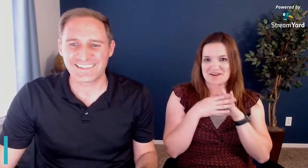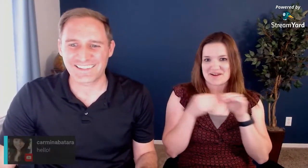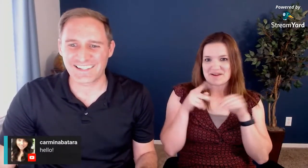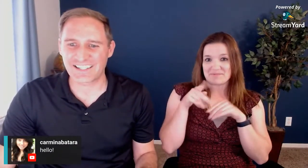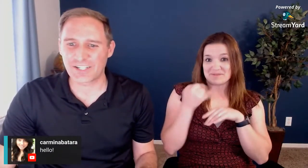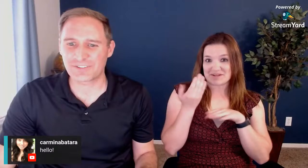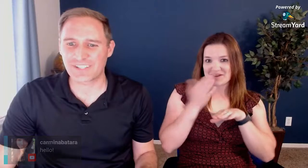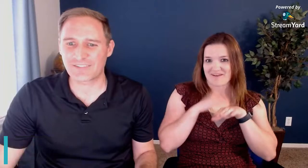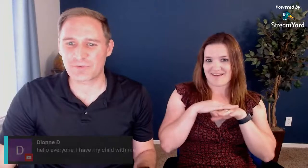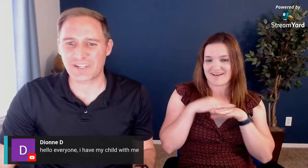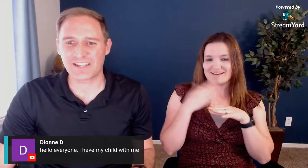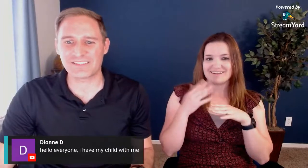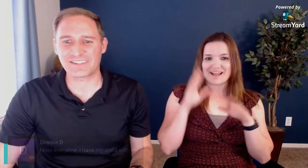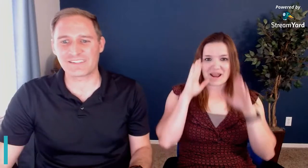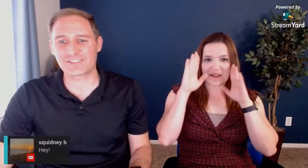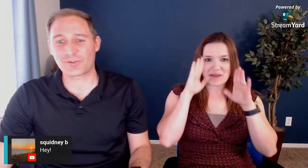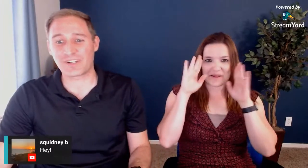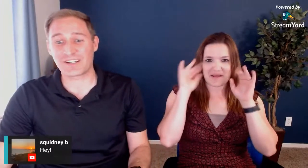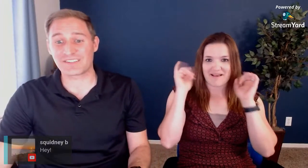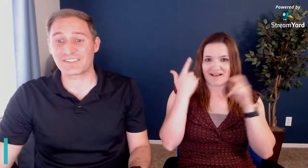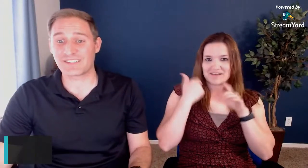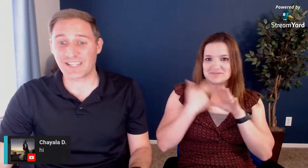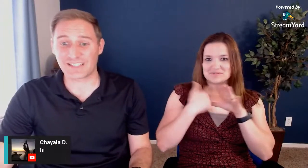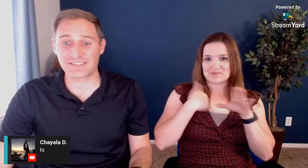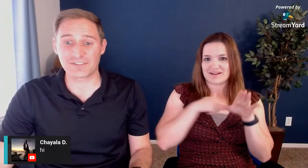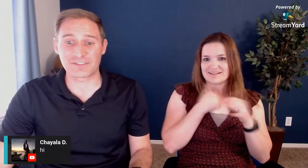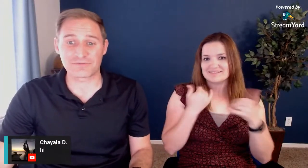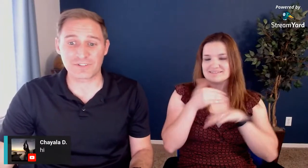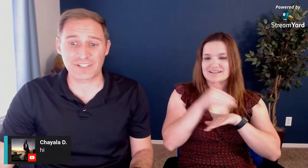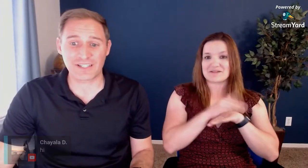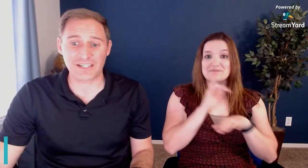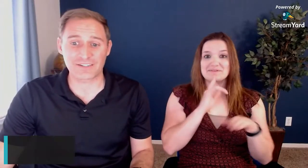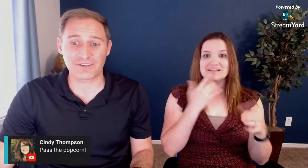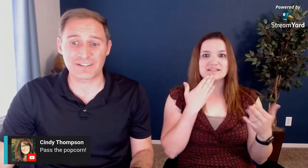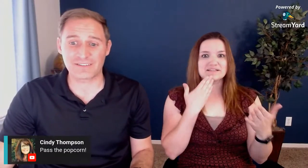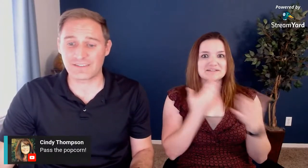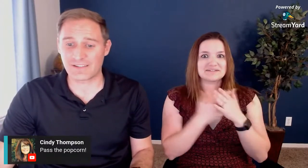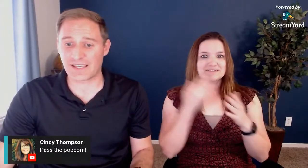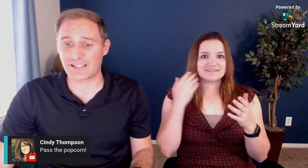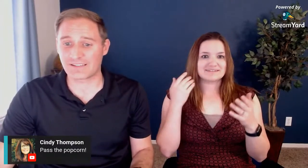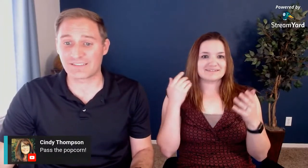and then hello to everybody else that is joining us tonight so it was really uh great and to see